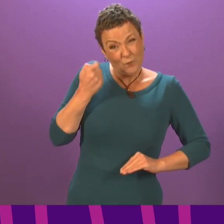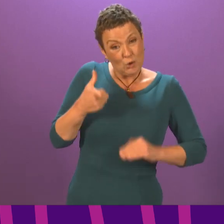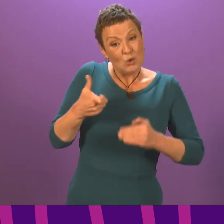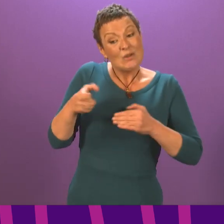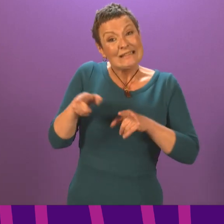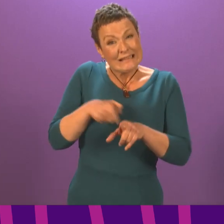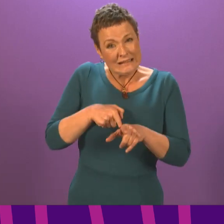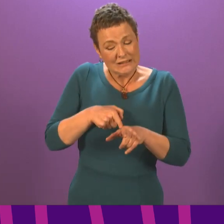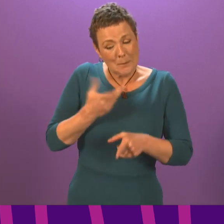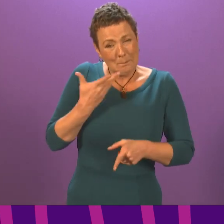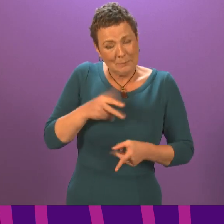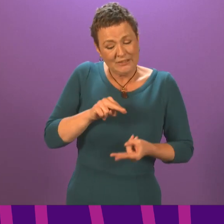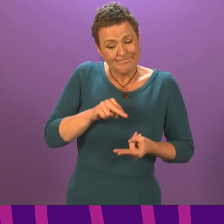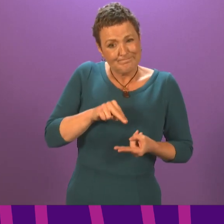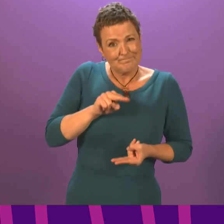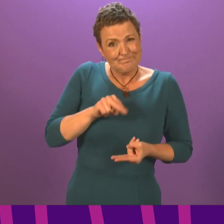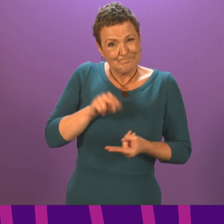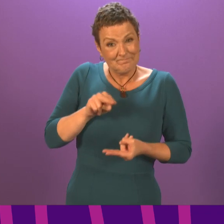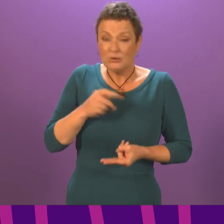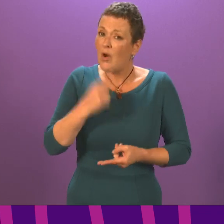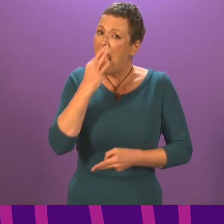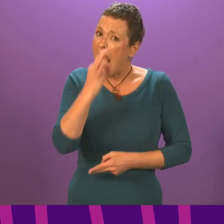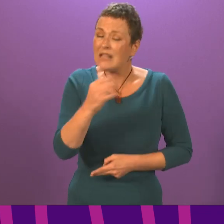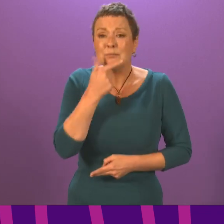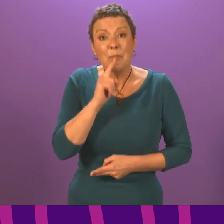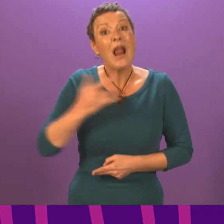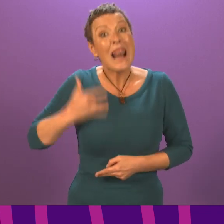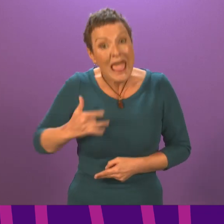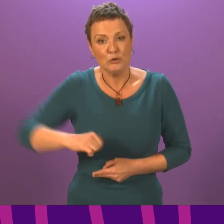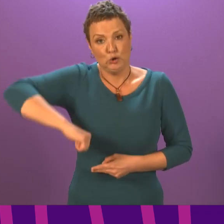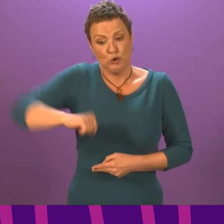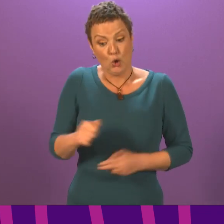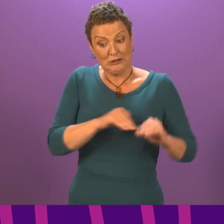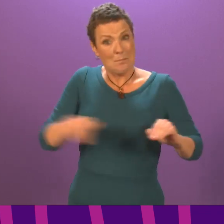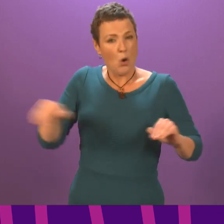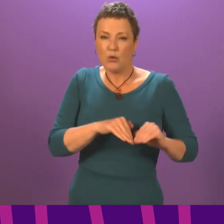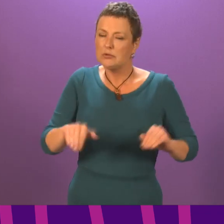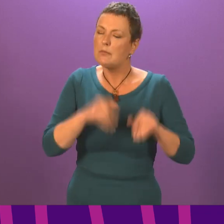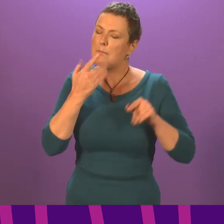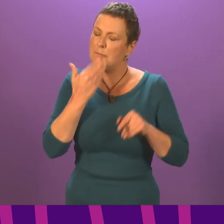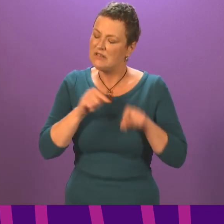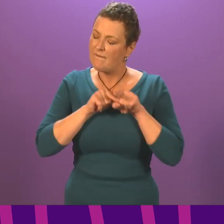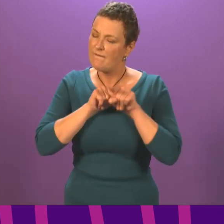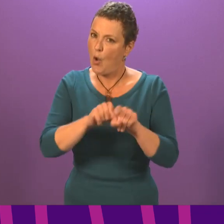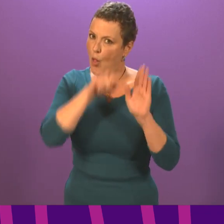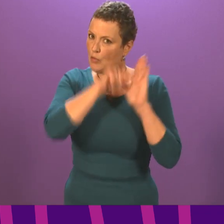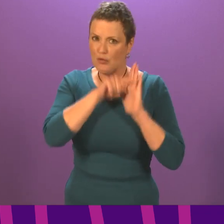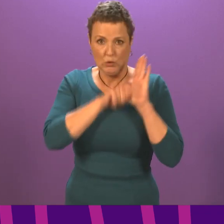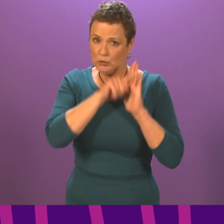days. I therefore urge people across that area to comply with all mitigations to ensure